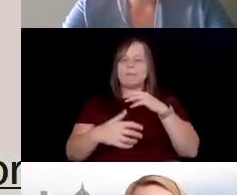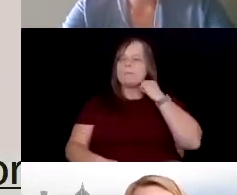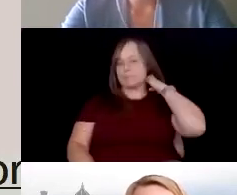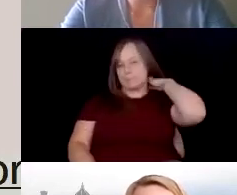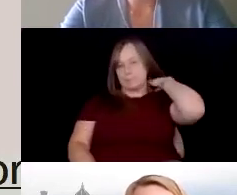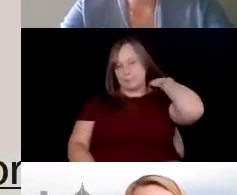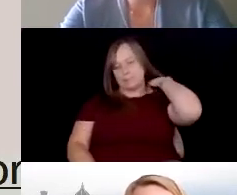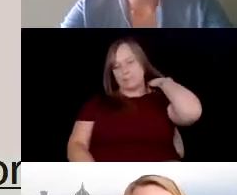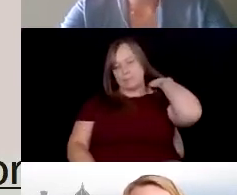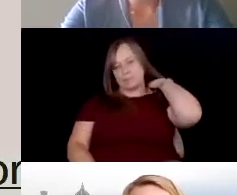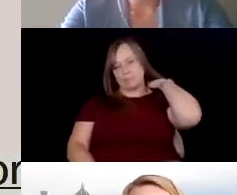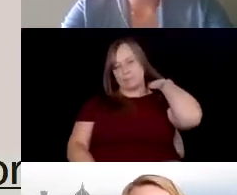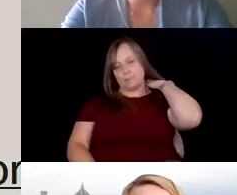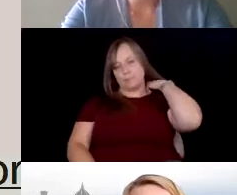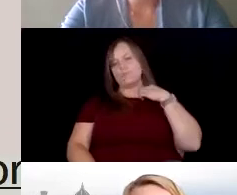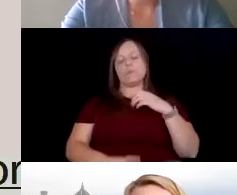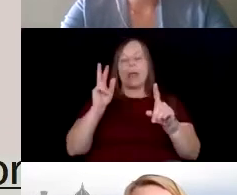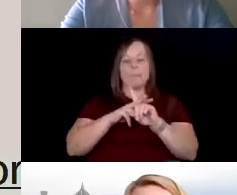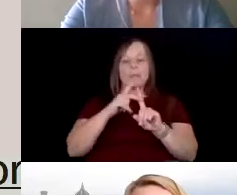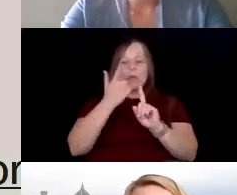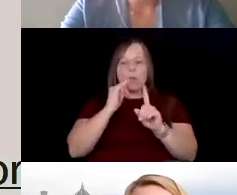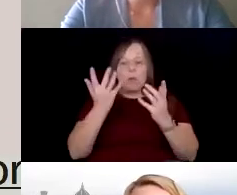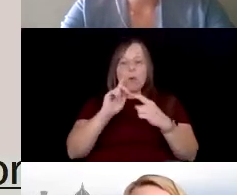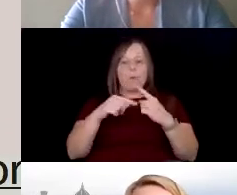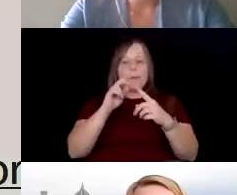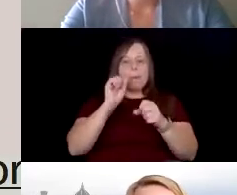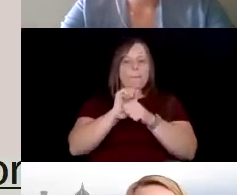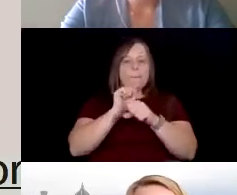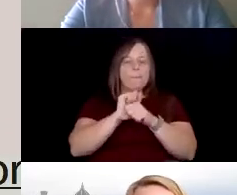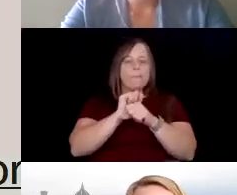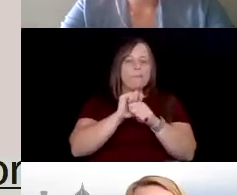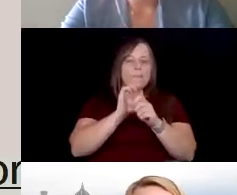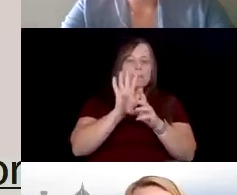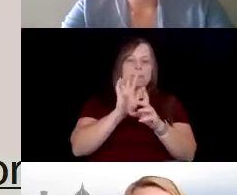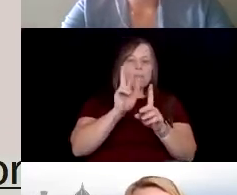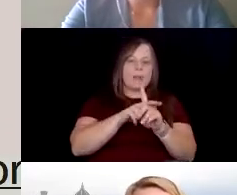When you apply, what does your application look like? So it helps to have an attorney